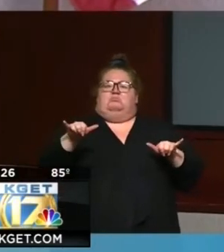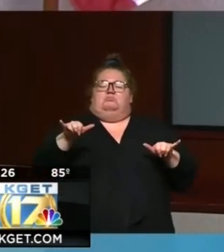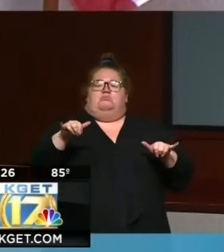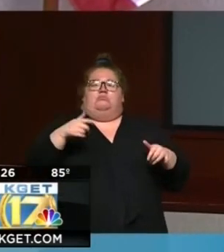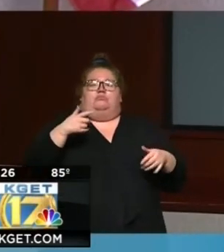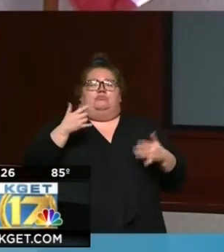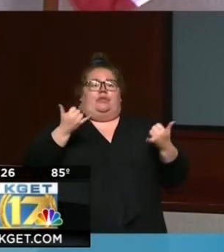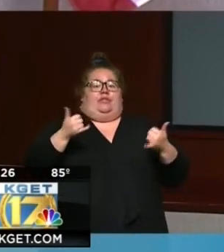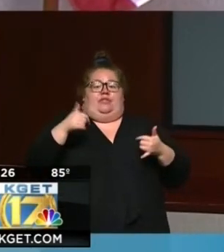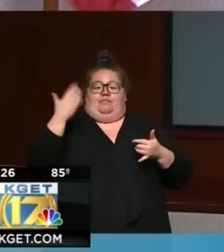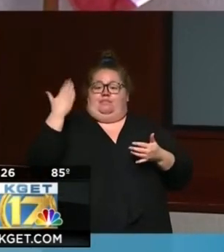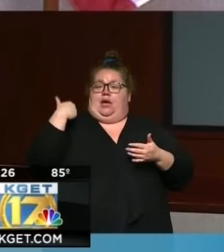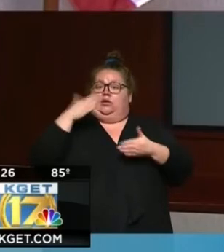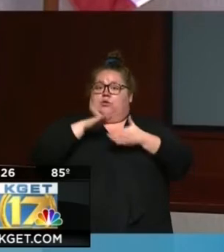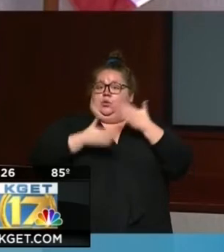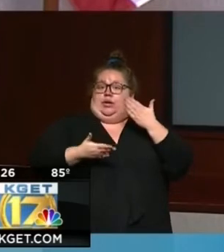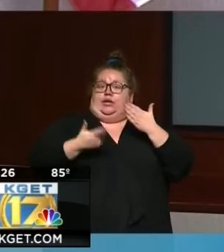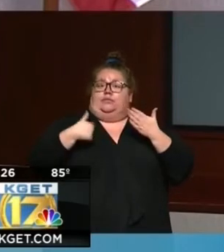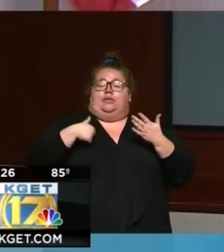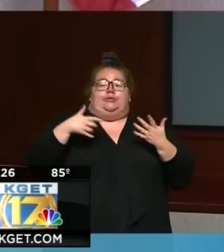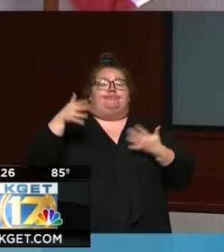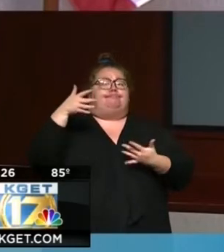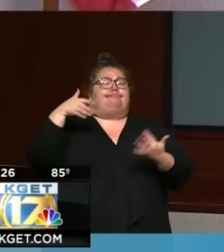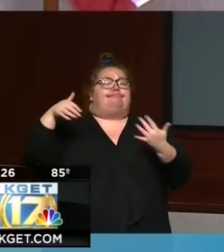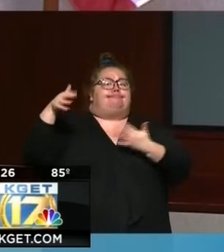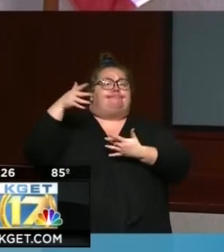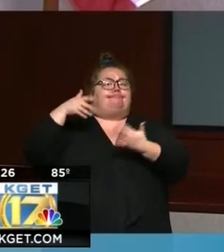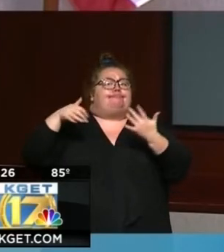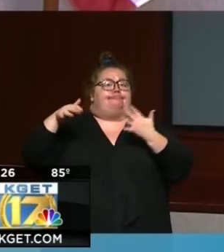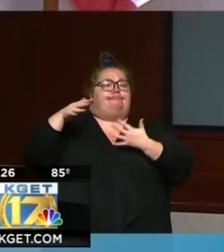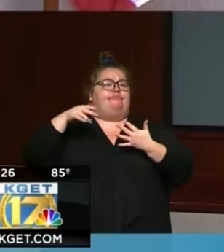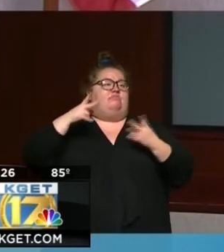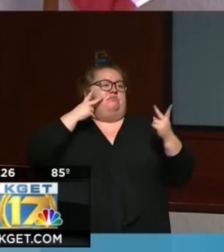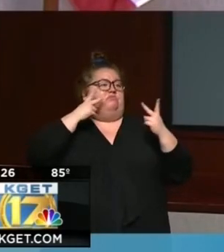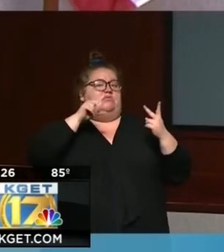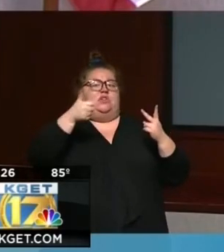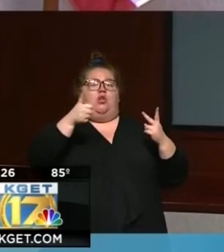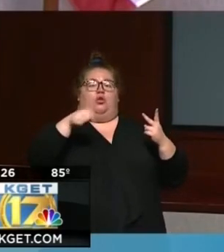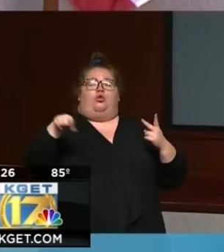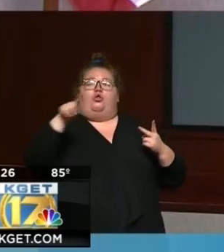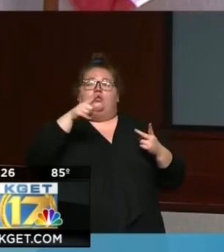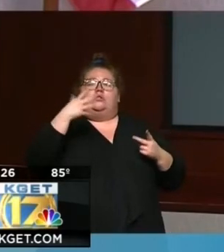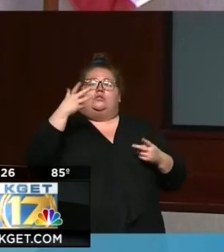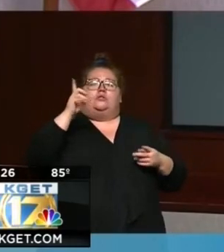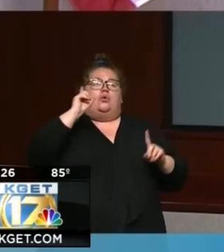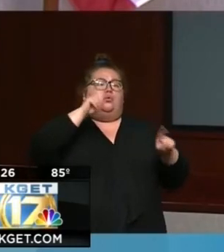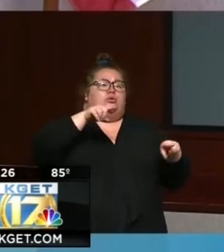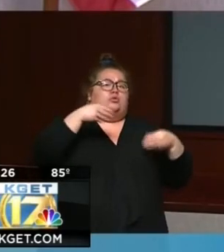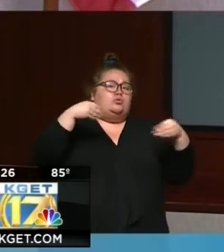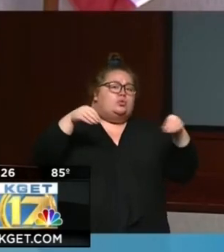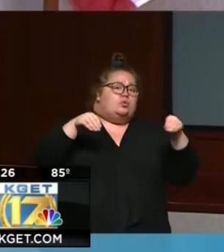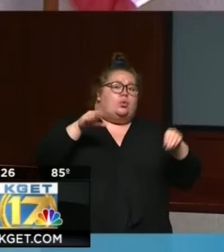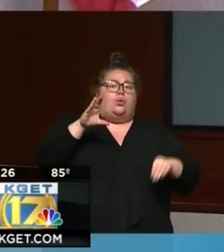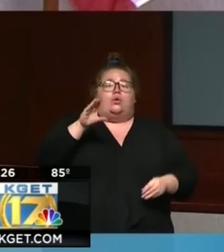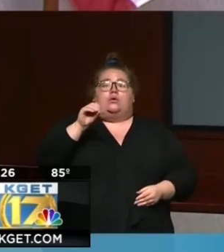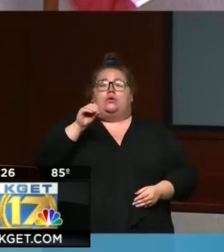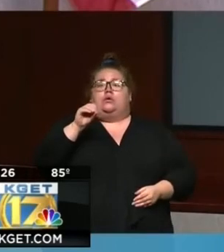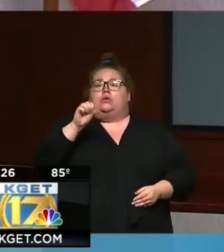WE WILL HAVE RYAN RESPOND. NO, I DON'T THINK SO. I WAS OUT AND ABOUT THIS WEEKEND AS I AM SURE OTHER